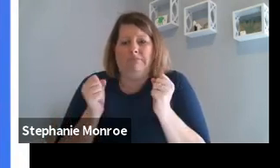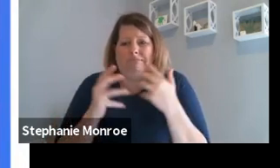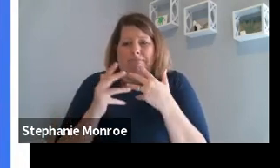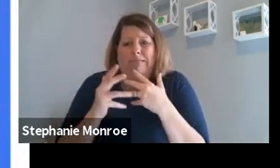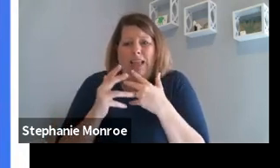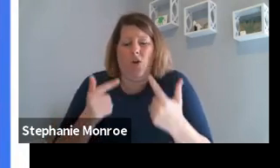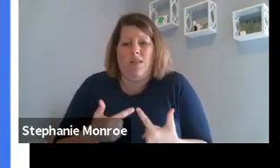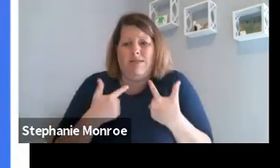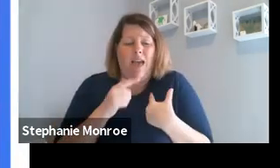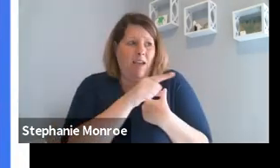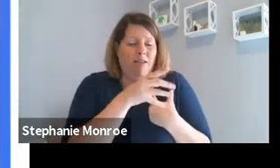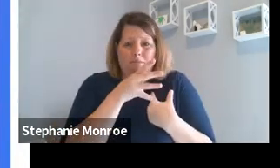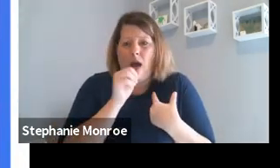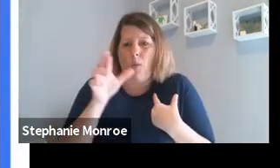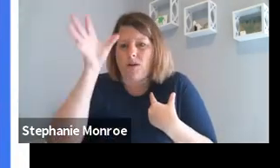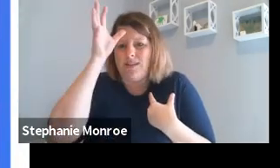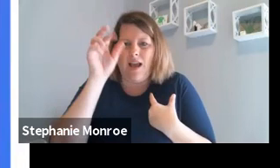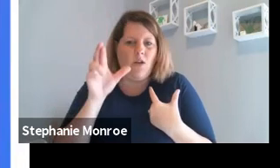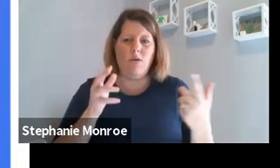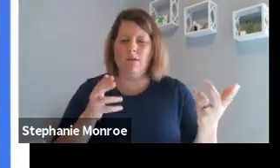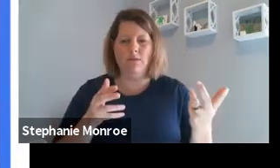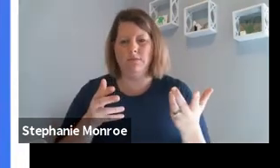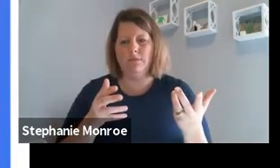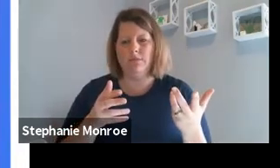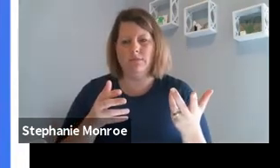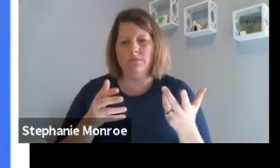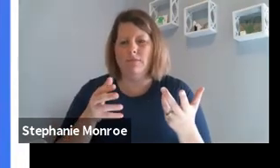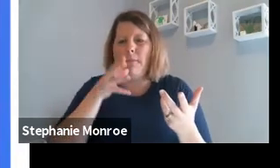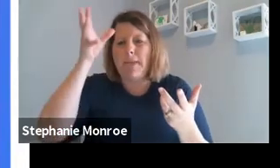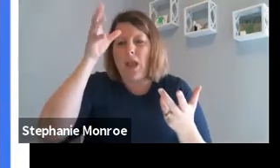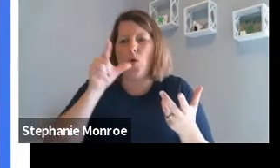of their abused parent, so, they would stay quiet,